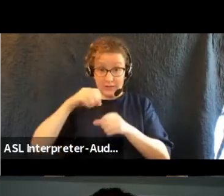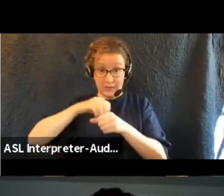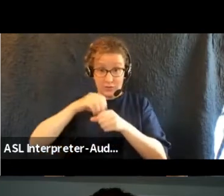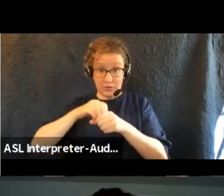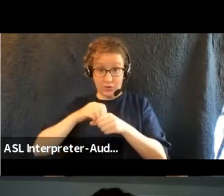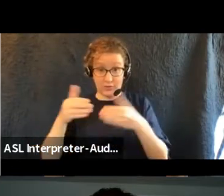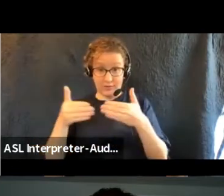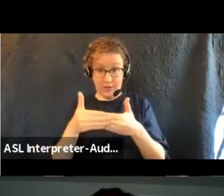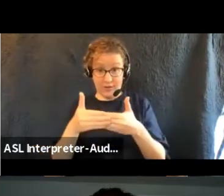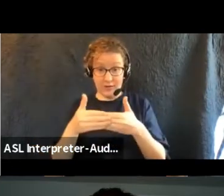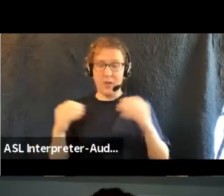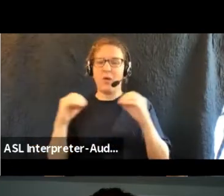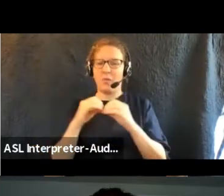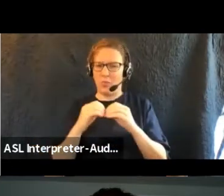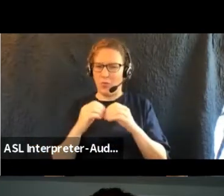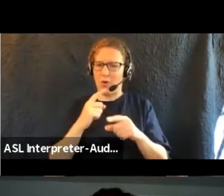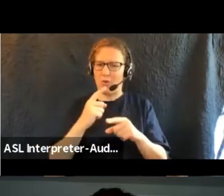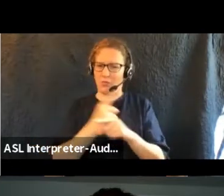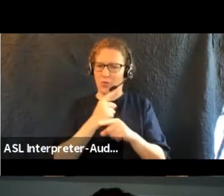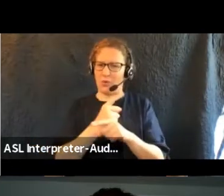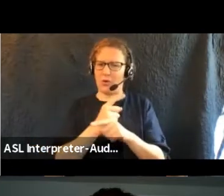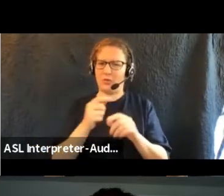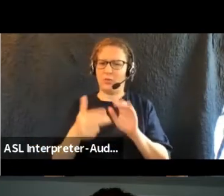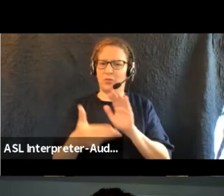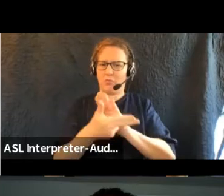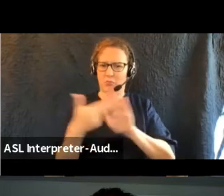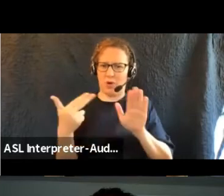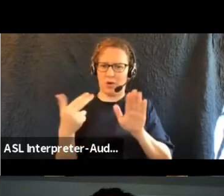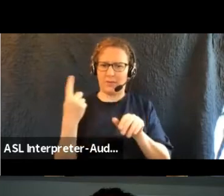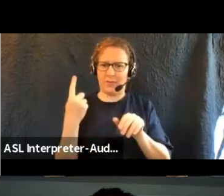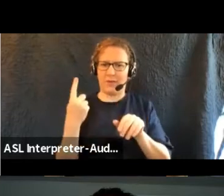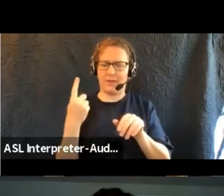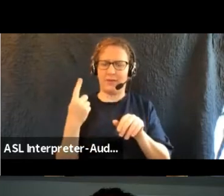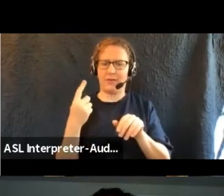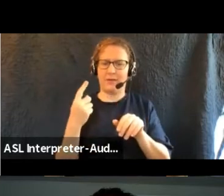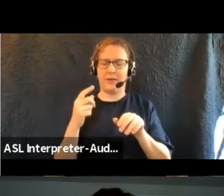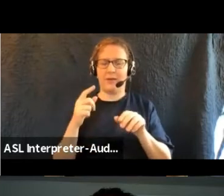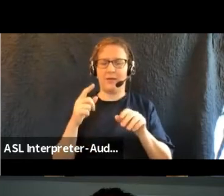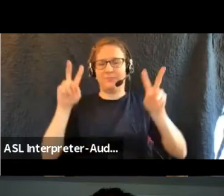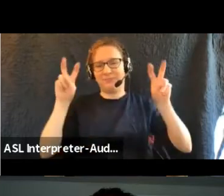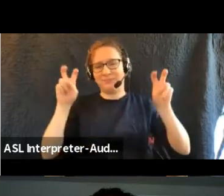might be more appropriate to mark something as decorative, because it's not essential